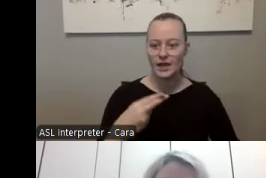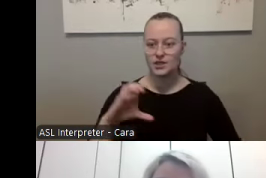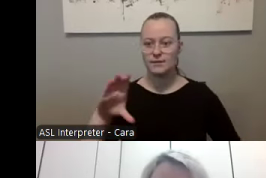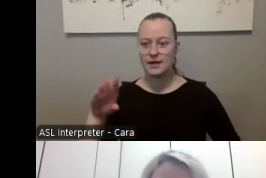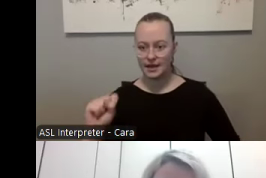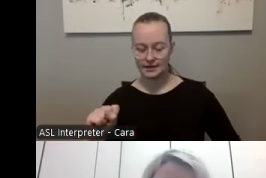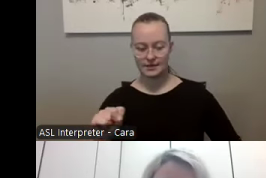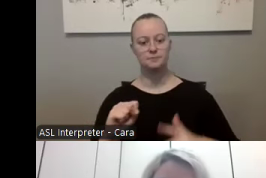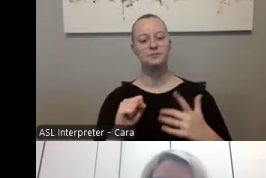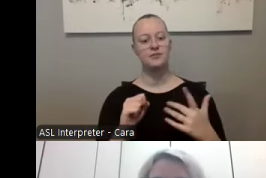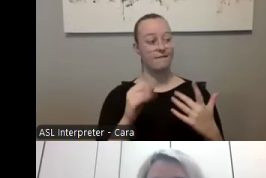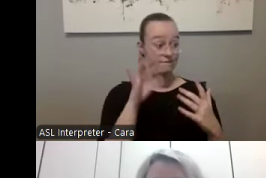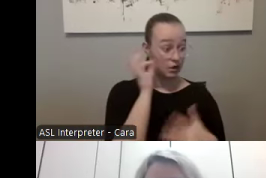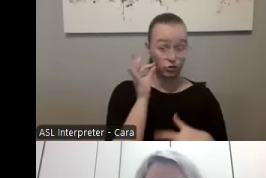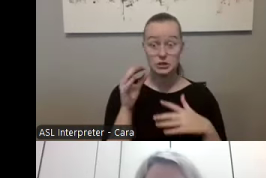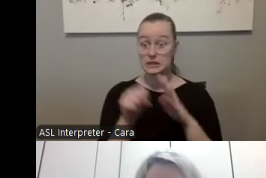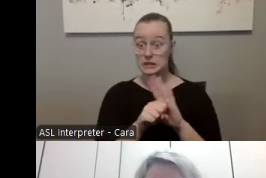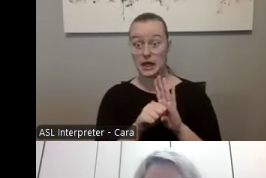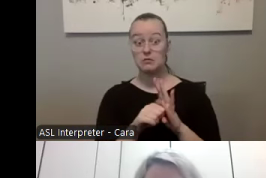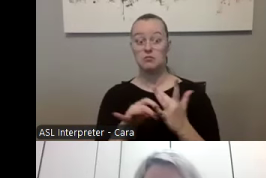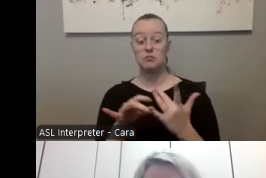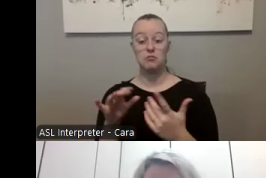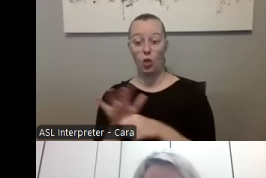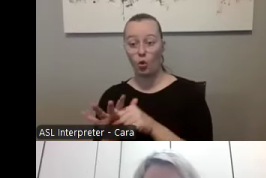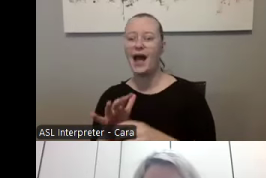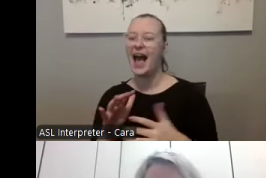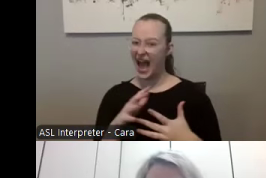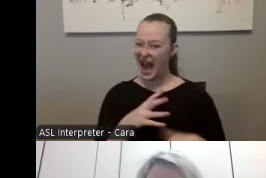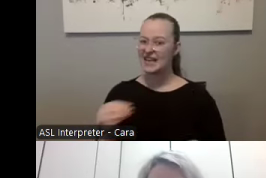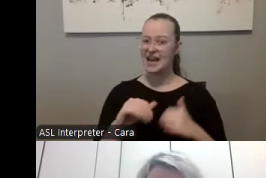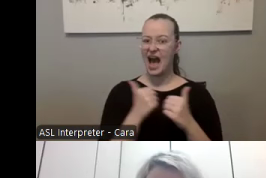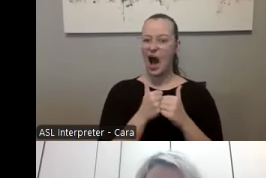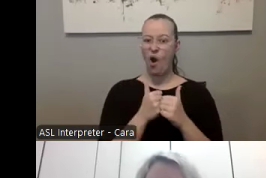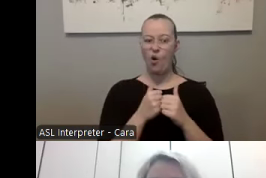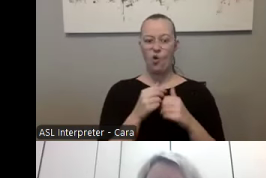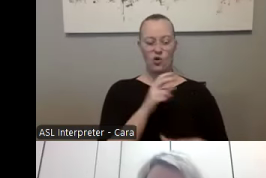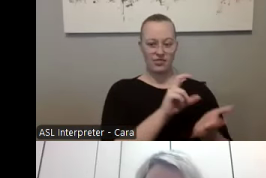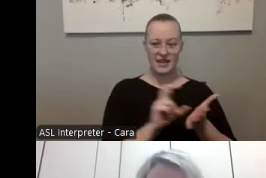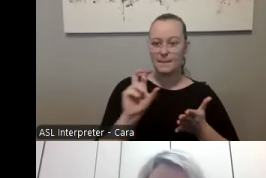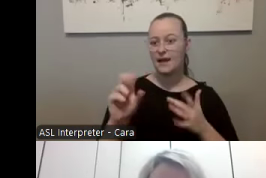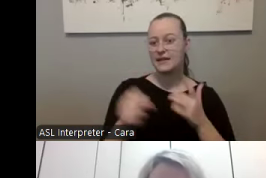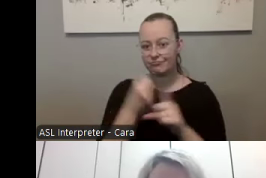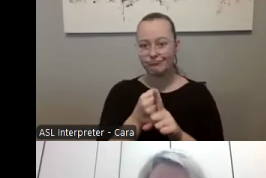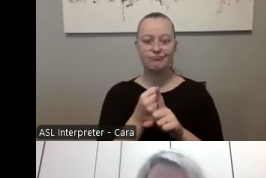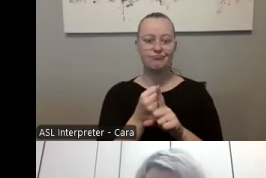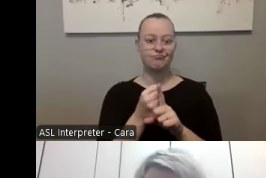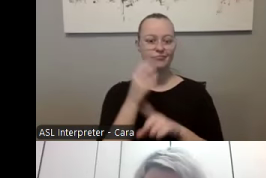state and local level and how those investments impact the outcomes experienced by workers, individuals, receiving services